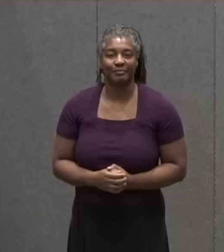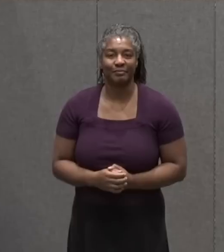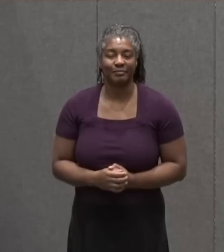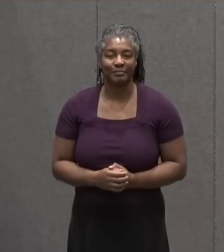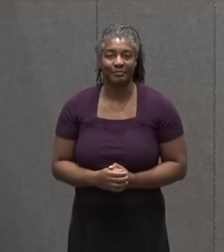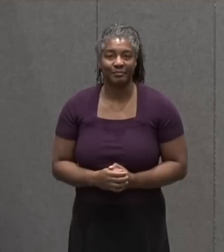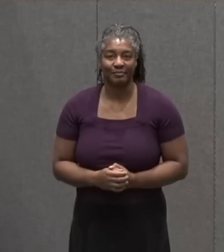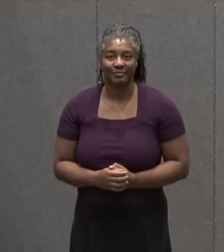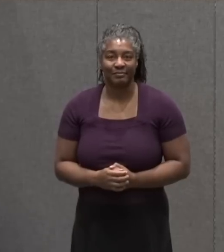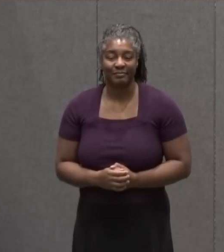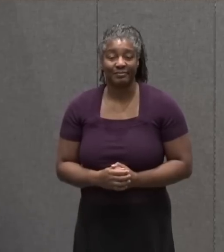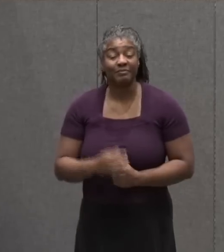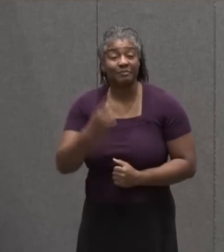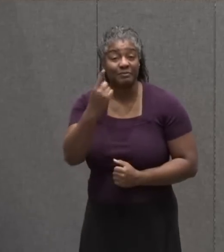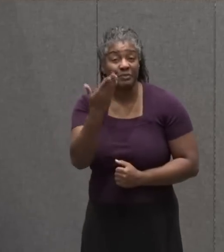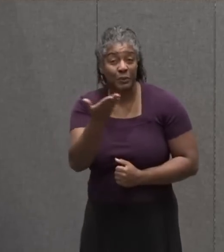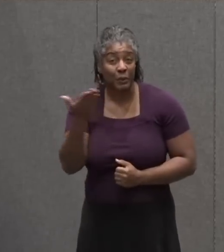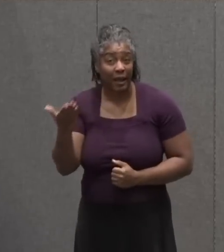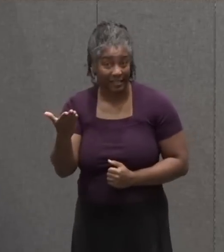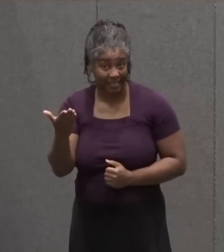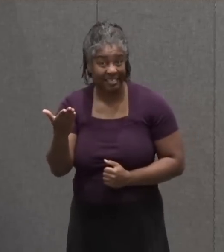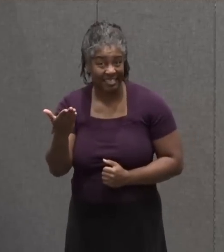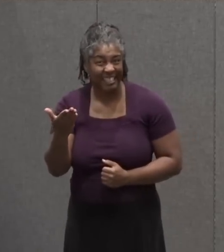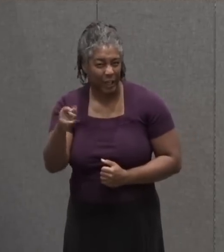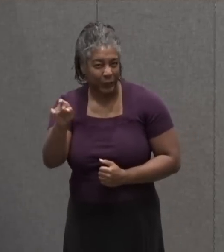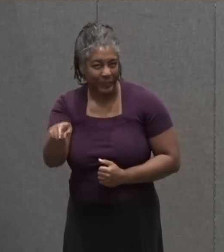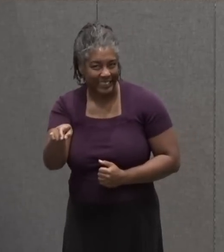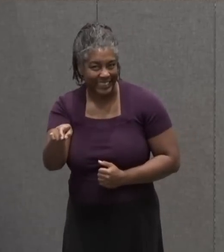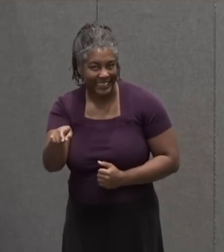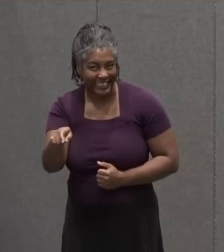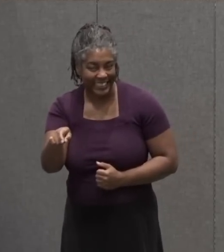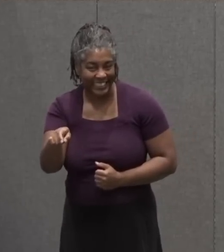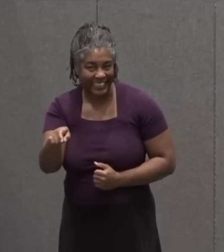One thing that you'll want to have are the directions for the game.